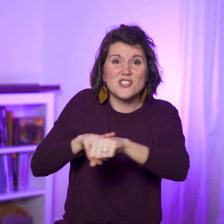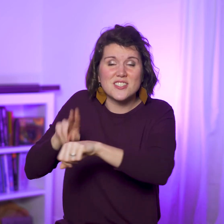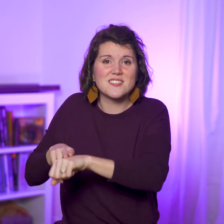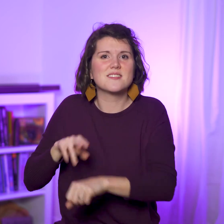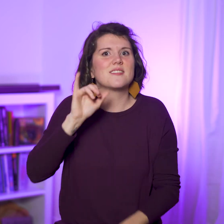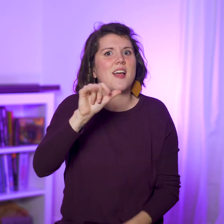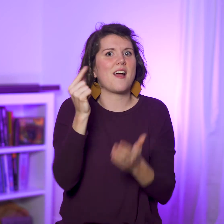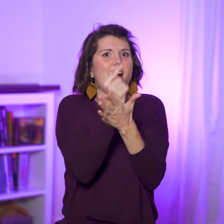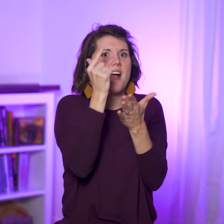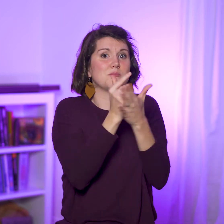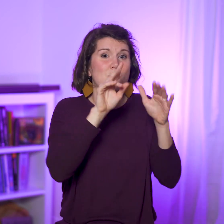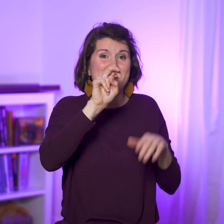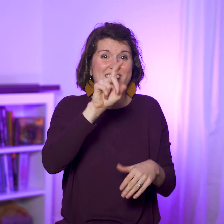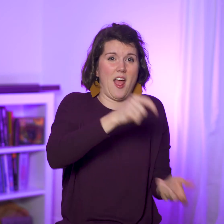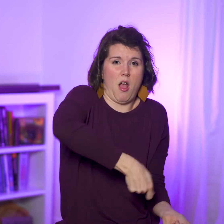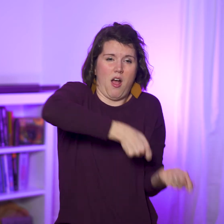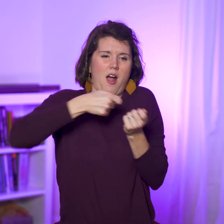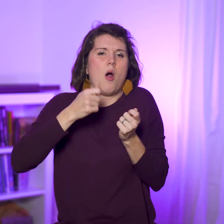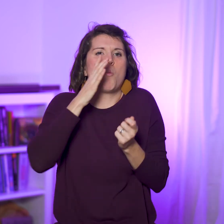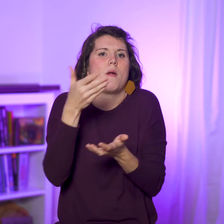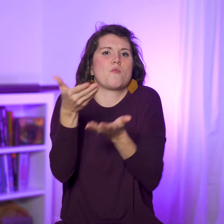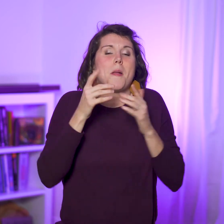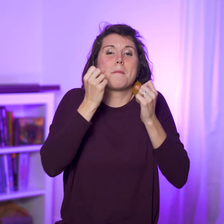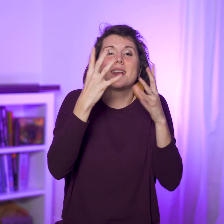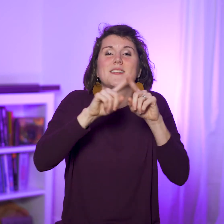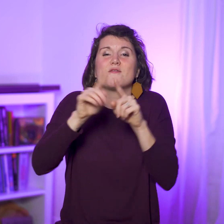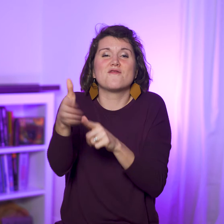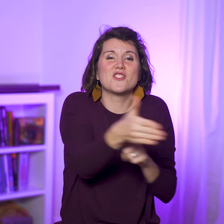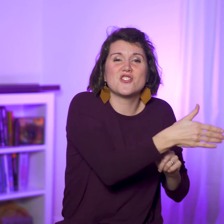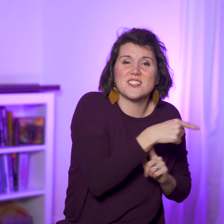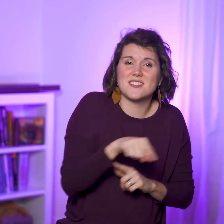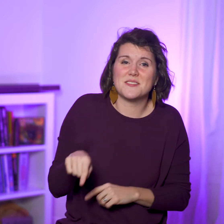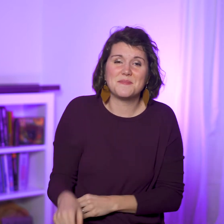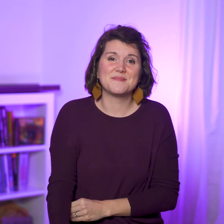that the gospel net will pull in fish of every kind.